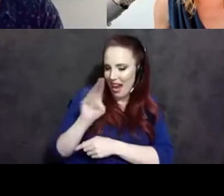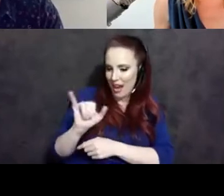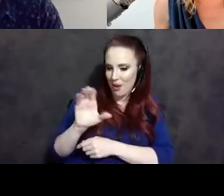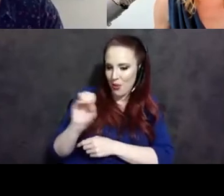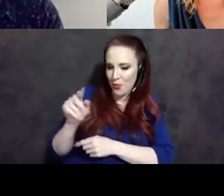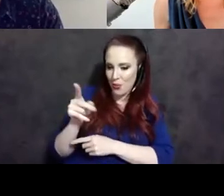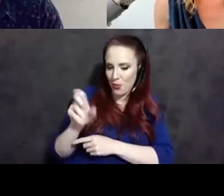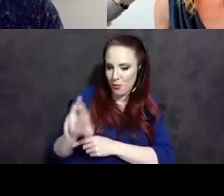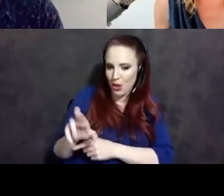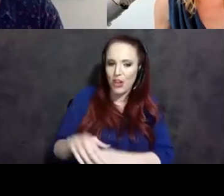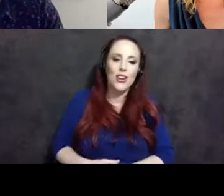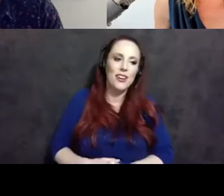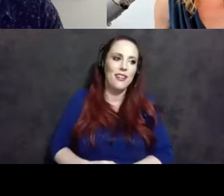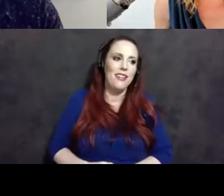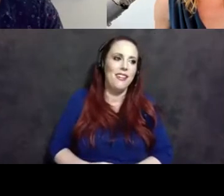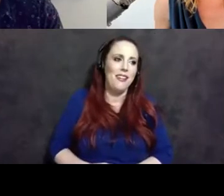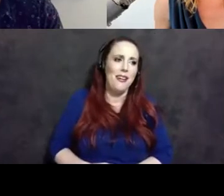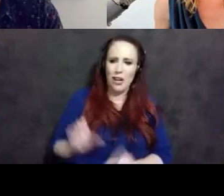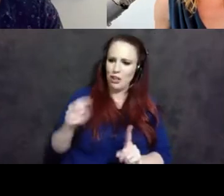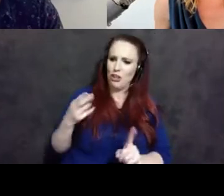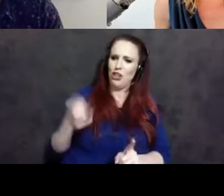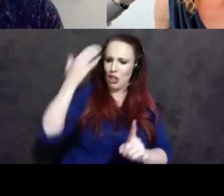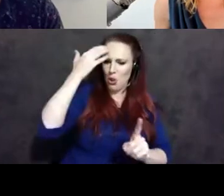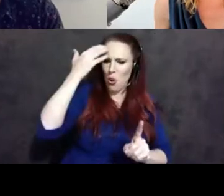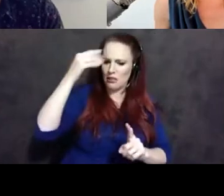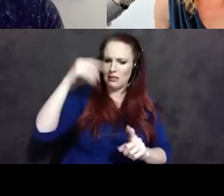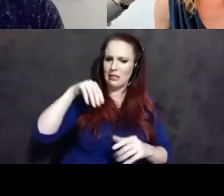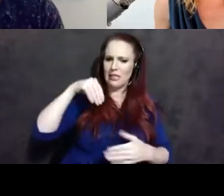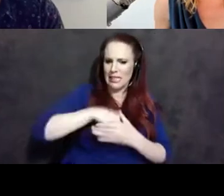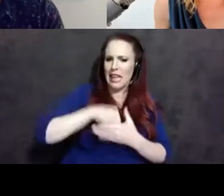She knows, like, deep down she knows what power she has.